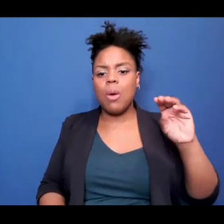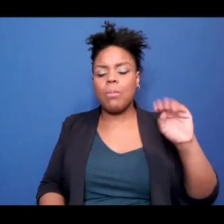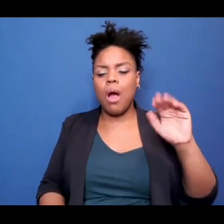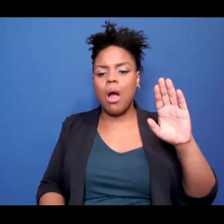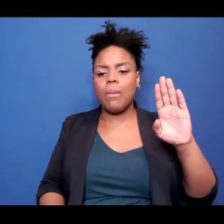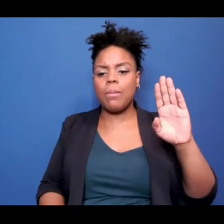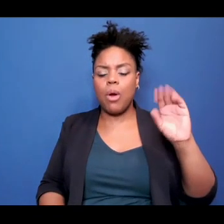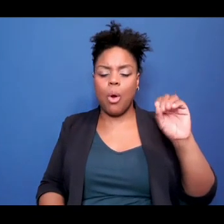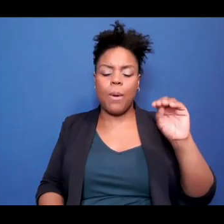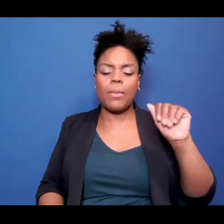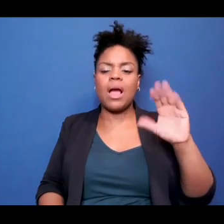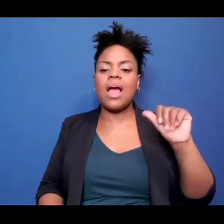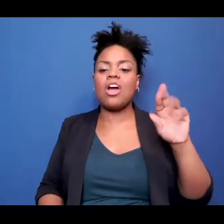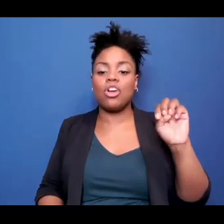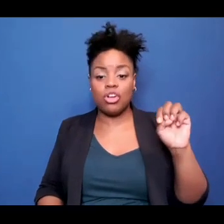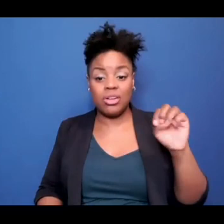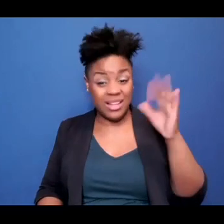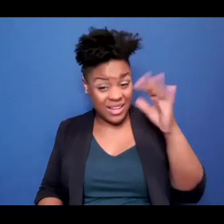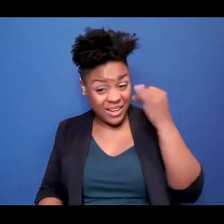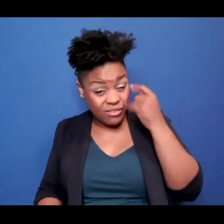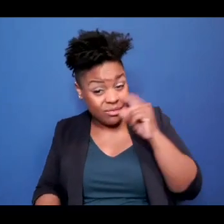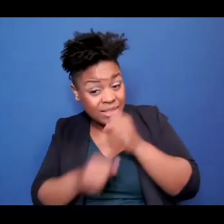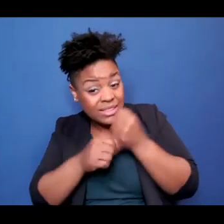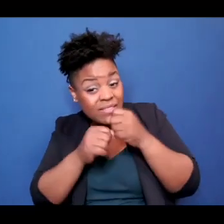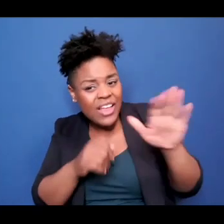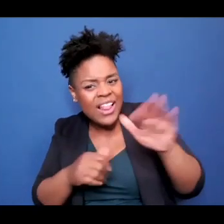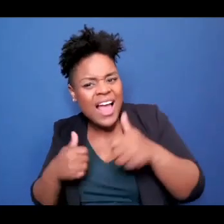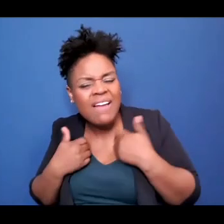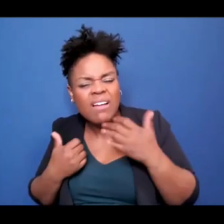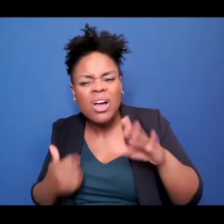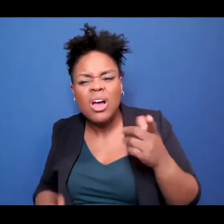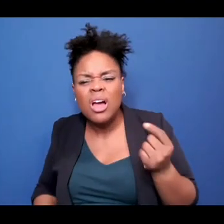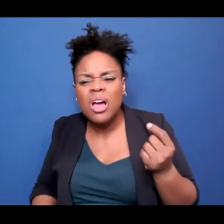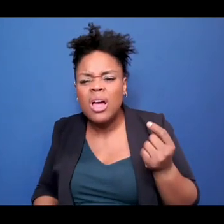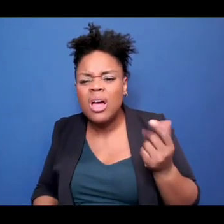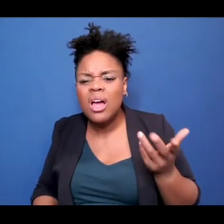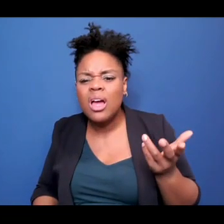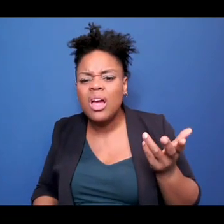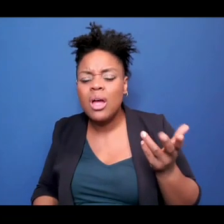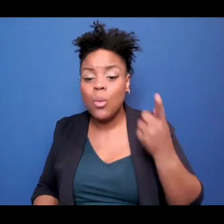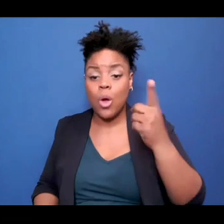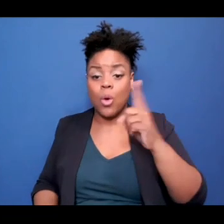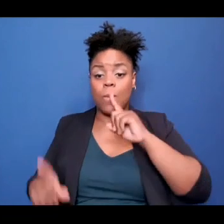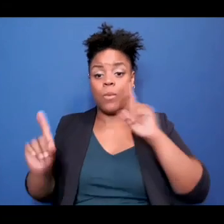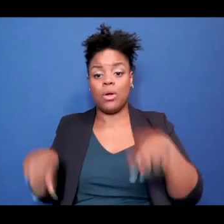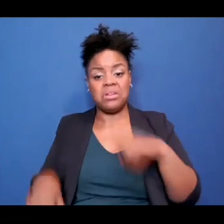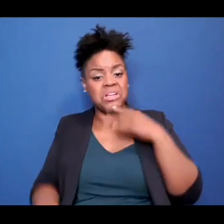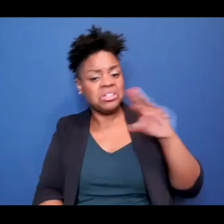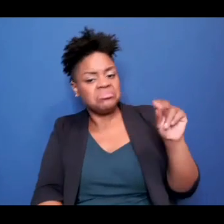OPPOSED TO OBAMACARE EVEN THOUGH IT WOULD SAVE THEIR LIVES, FOR EXAMPLE, IF THEY HAD SERIOUS ILLNESSES THAT WOULD REQUIRE CARE.